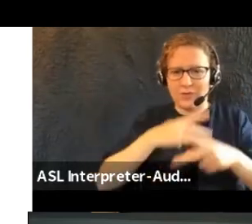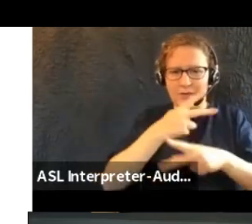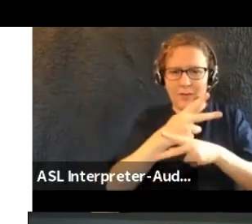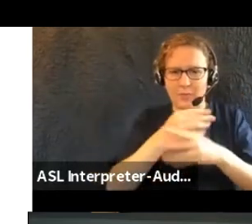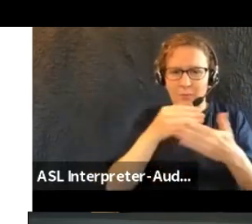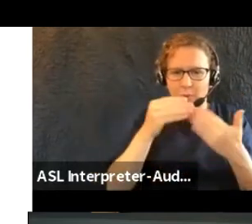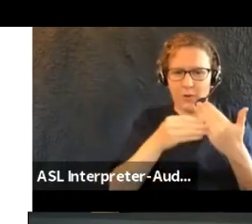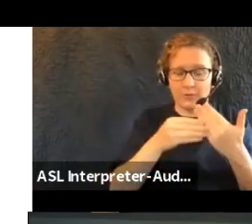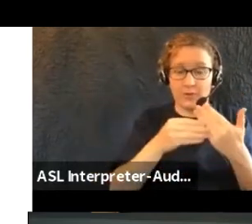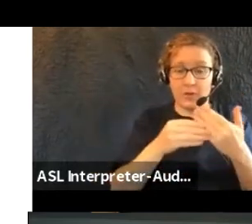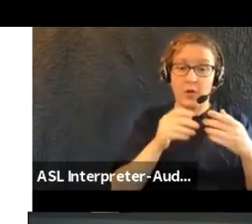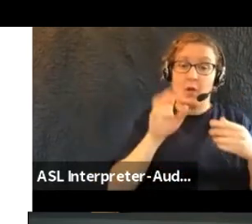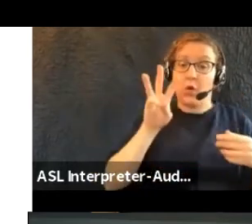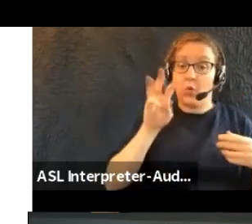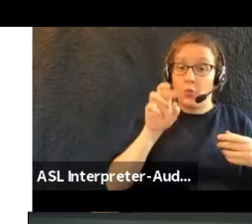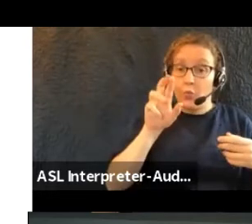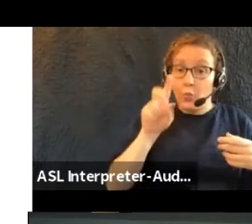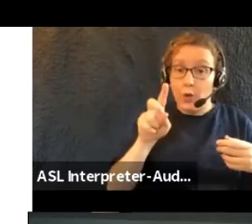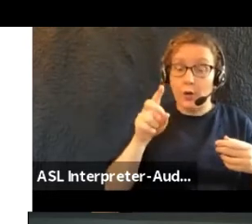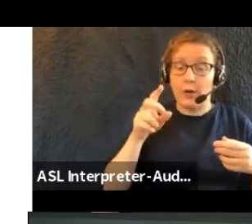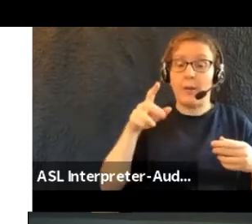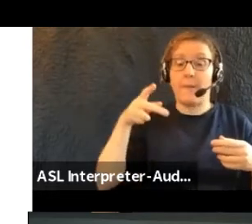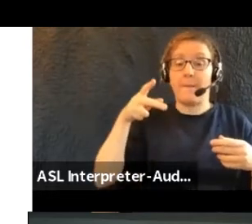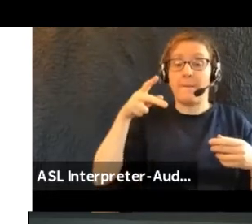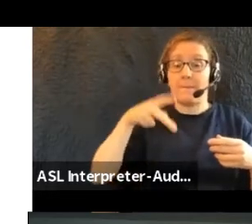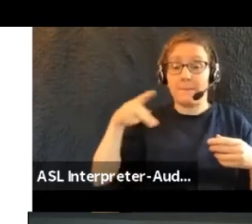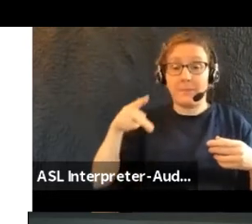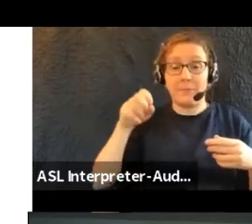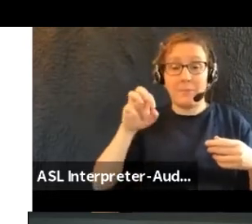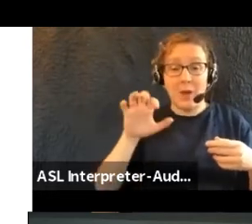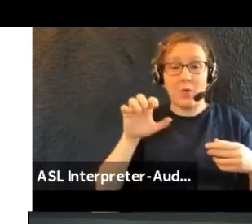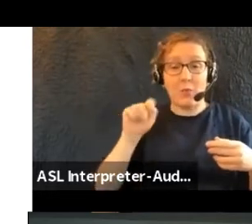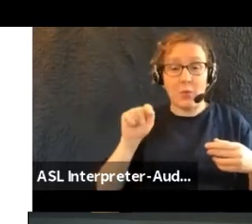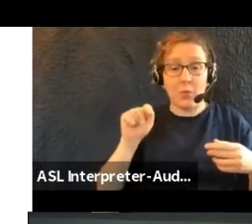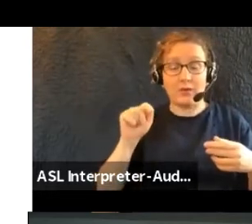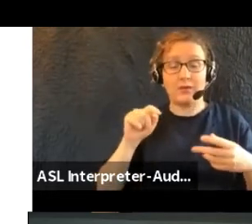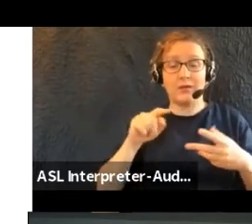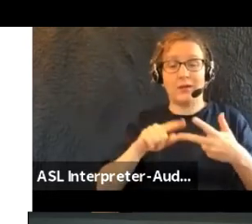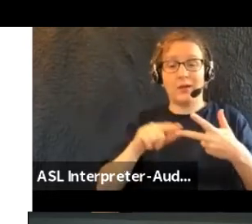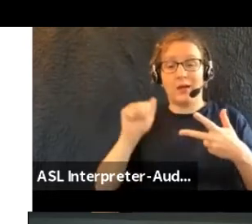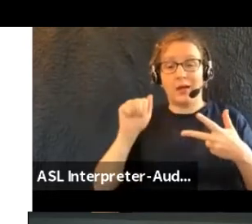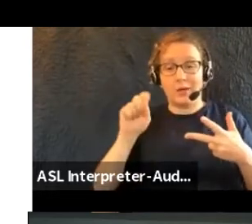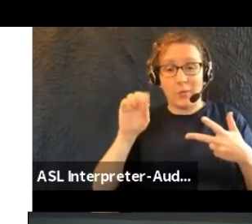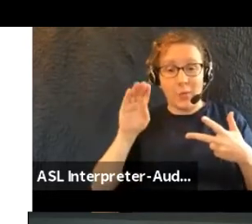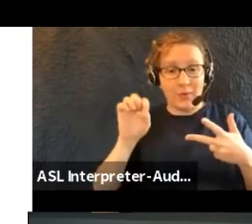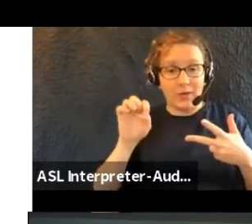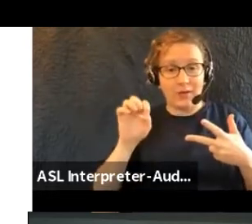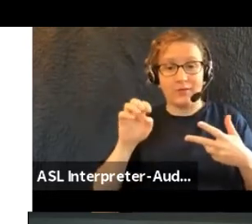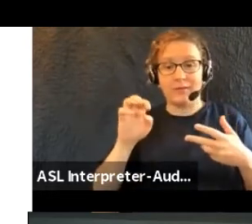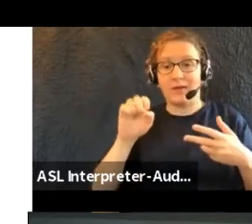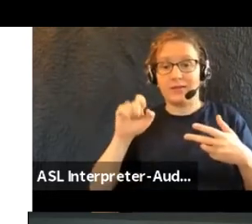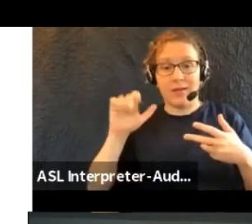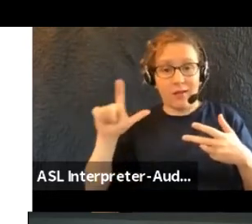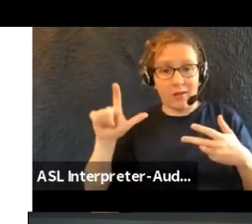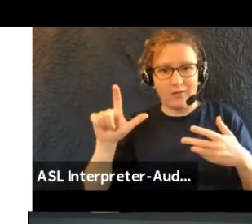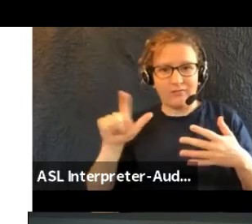Word, PowerPoint, Excel, Adobe, a lot of them have features that are now standard parts of their programs so learn how to use them.